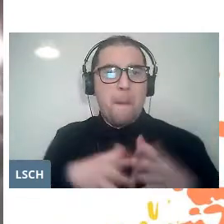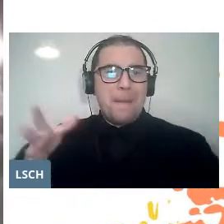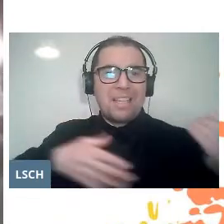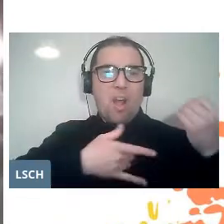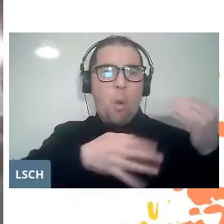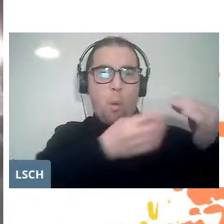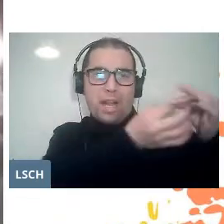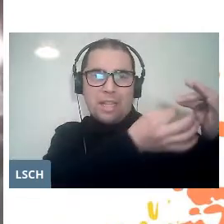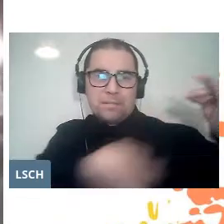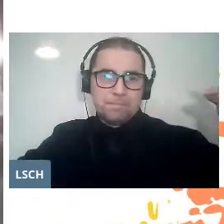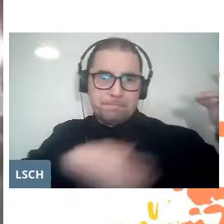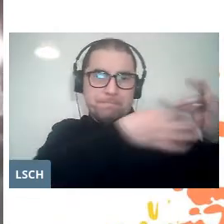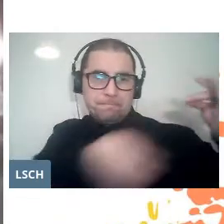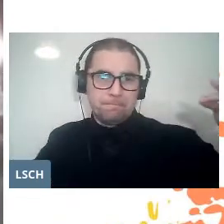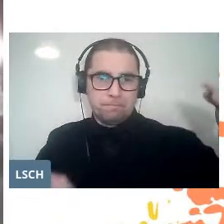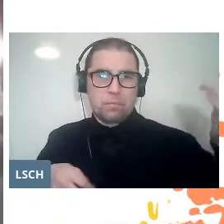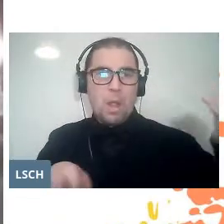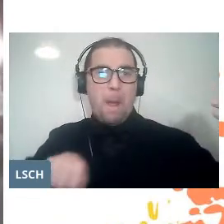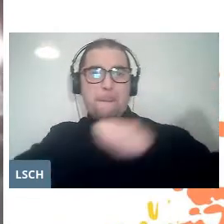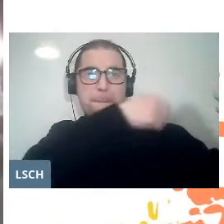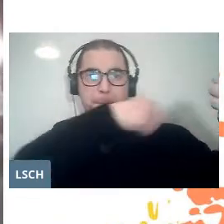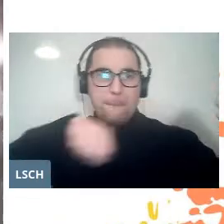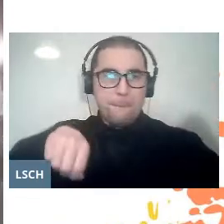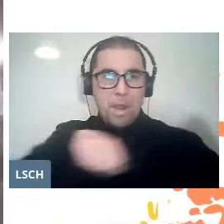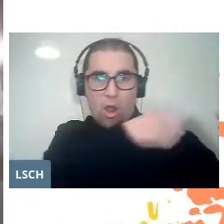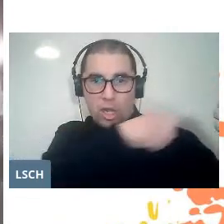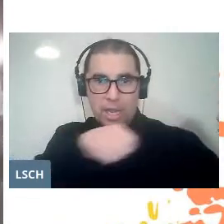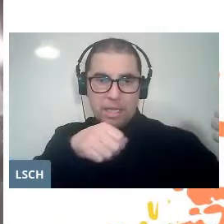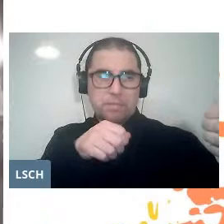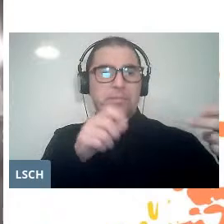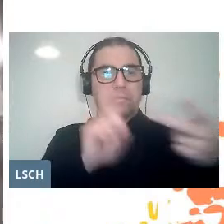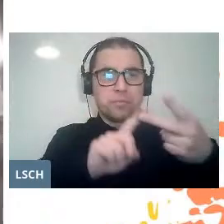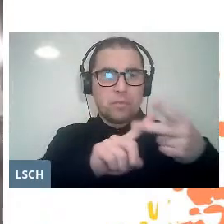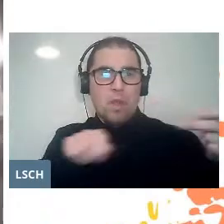That is, we had first violins, second violins,